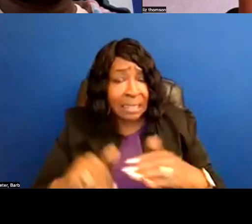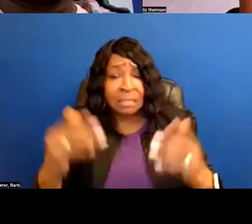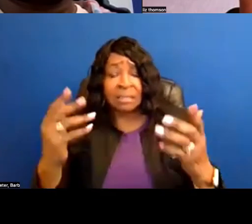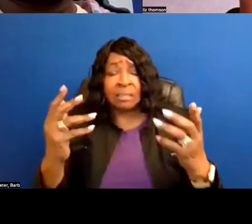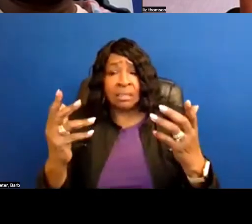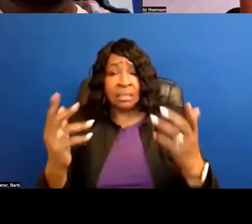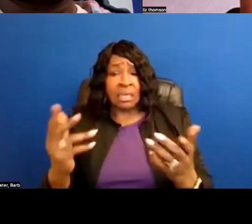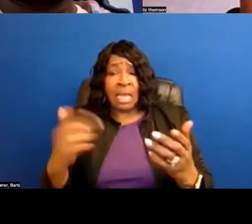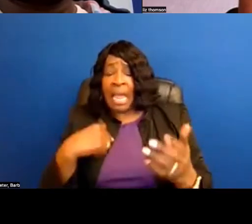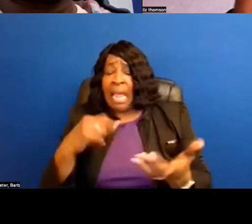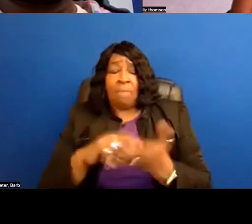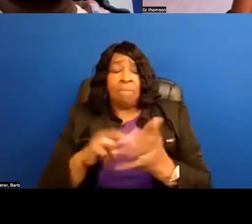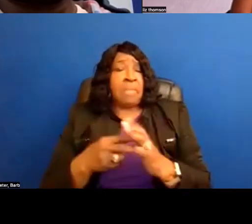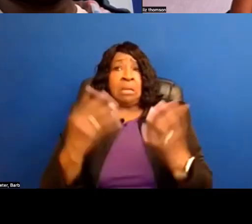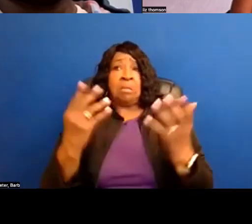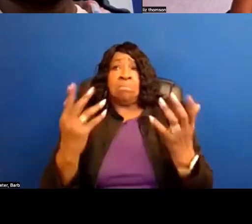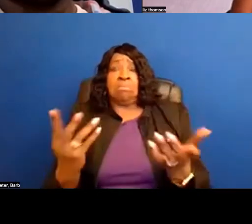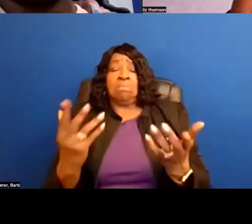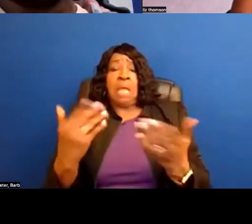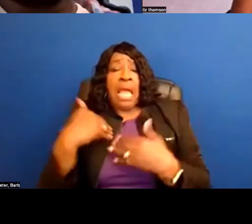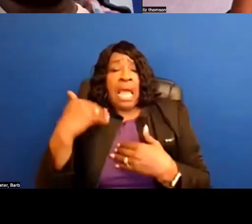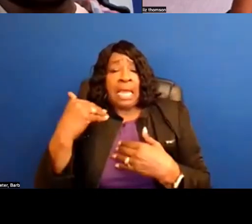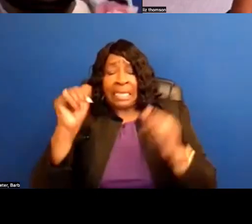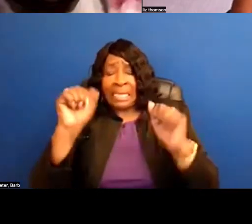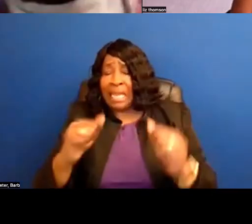I mean, I don't know, I can only imagine what other people,